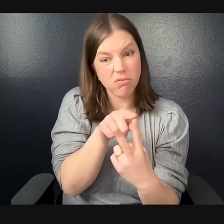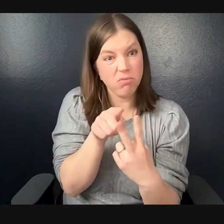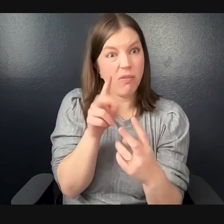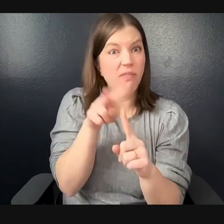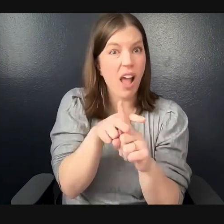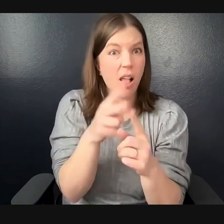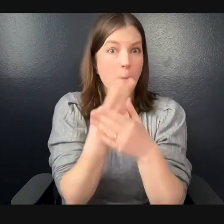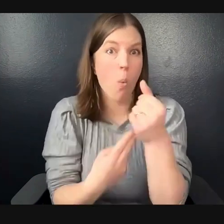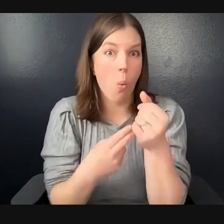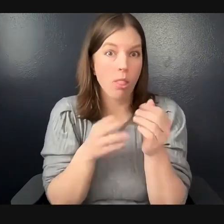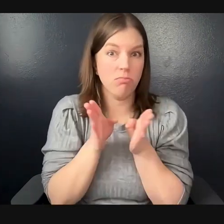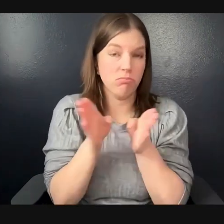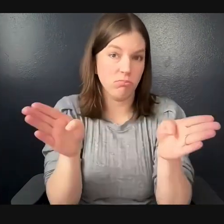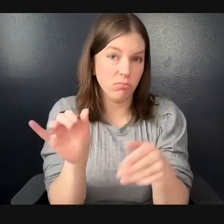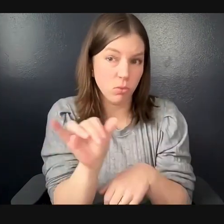You could also file both, simultaneously.